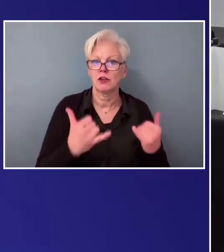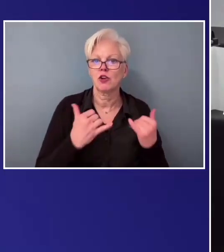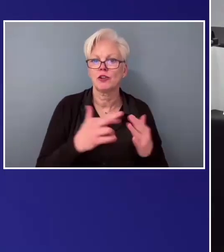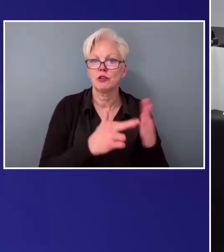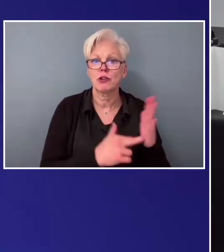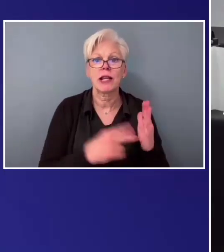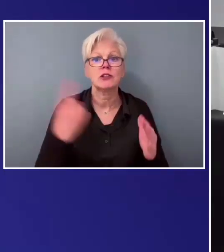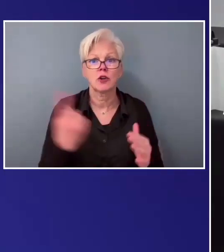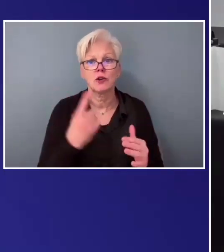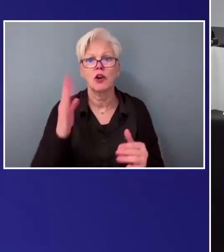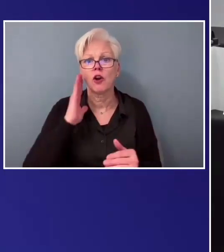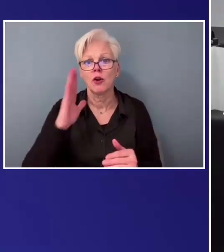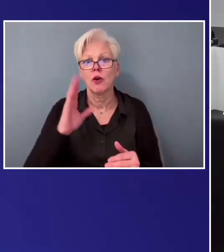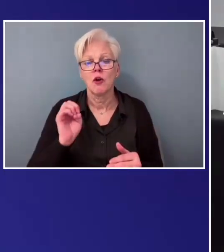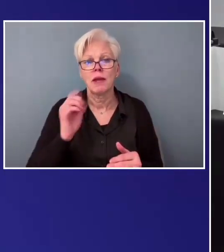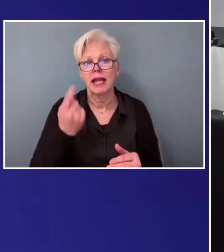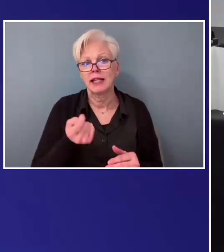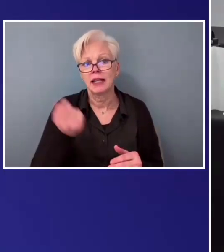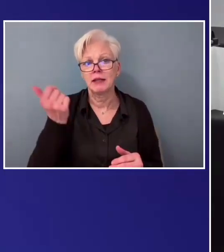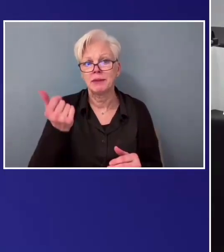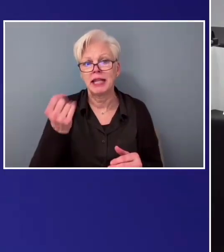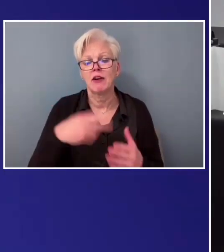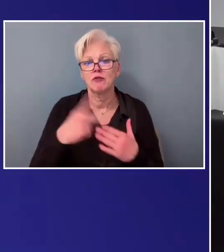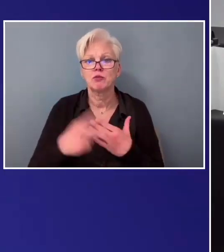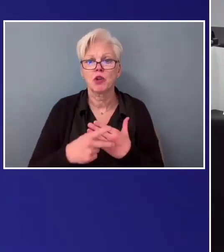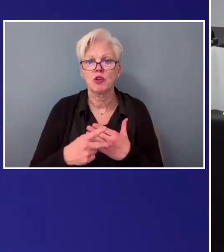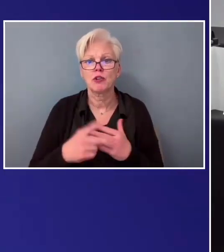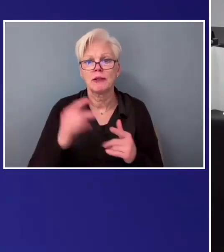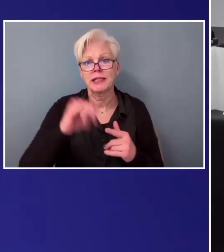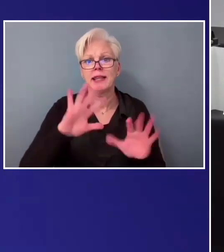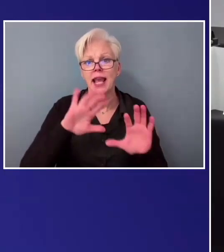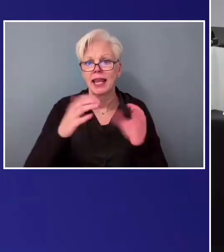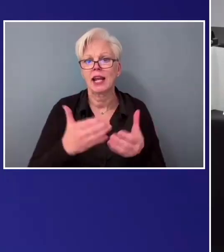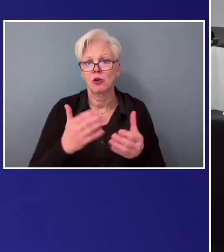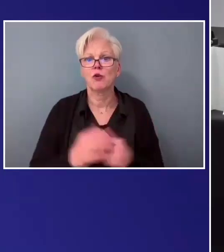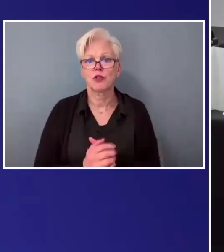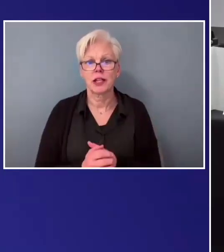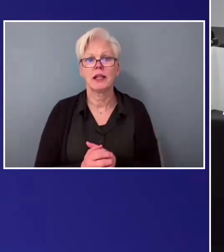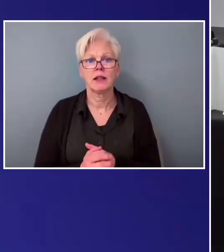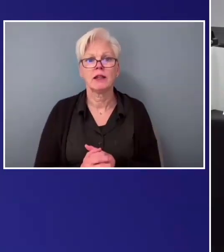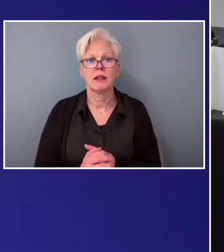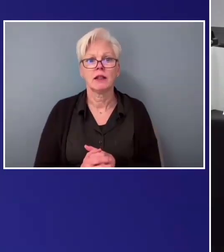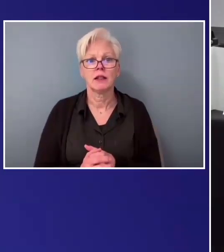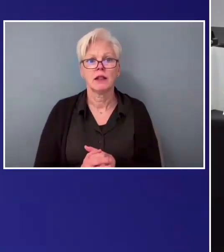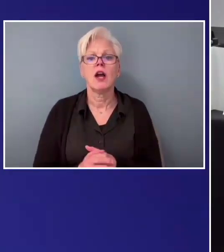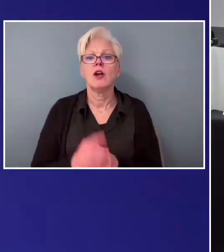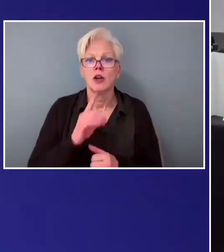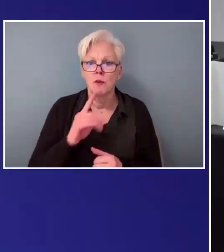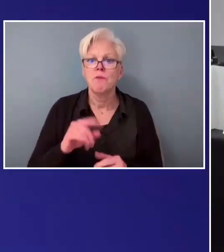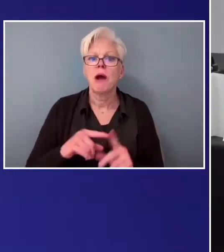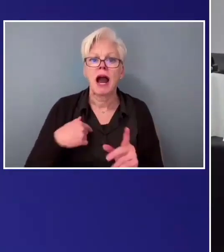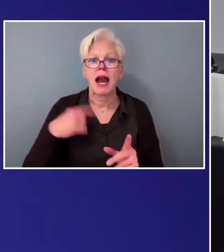be an elimination of programs in that category. Certainly, but I think the design decisions